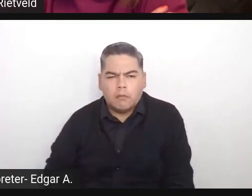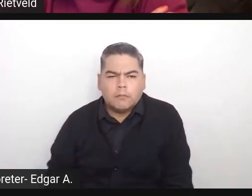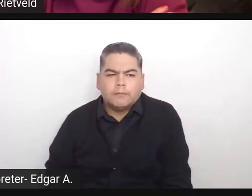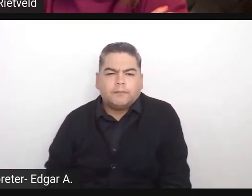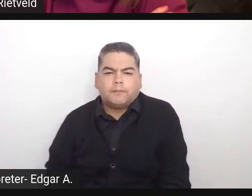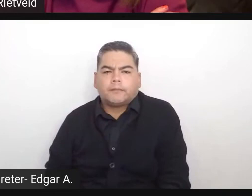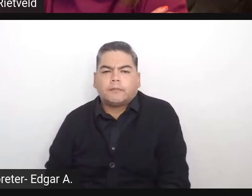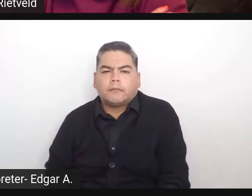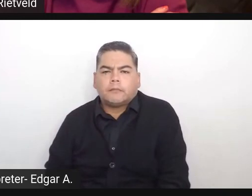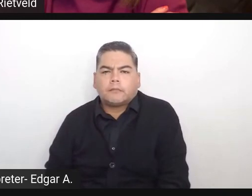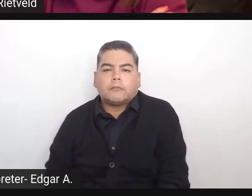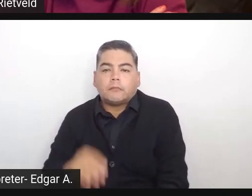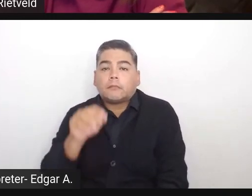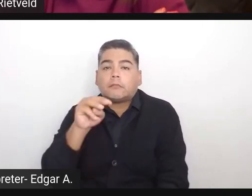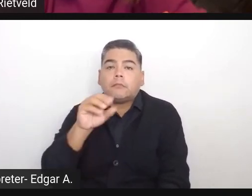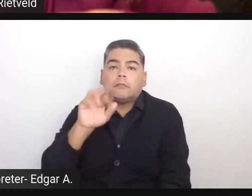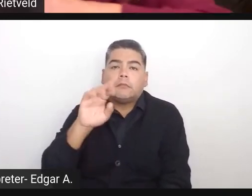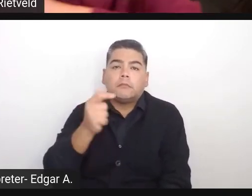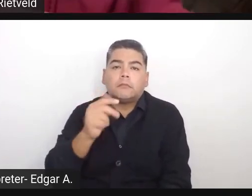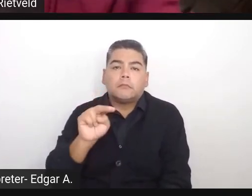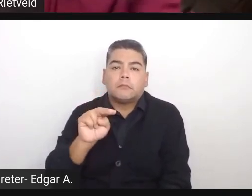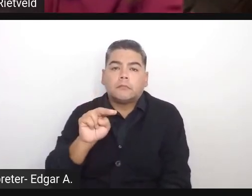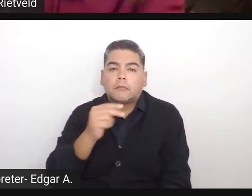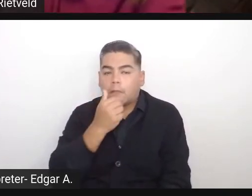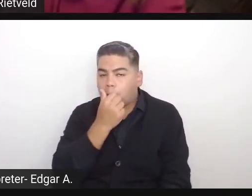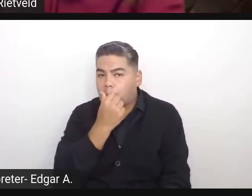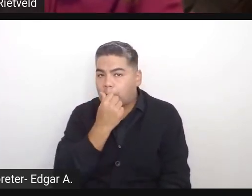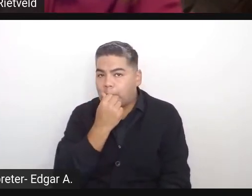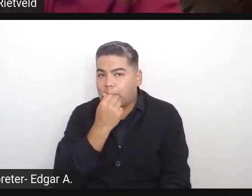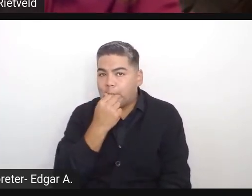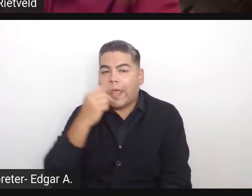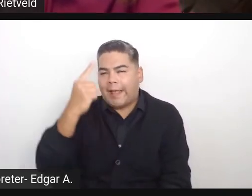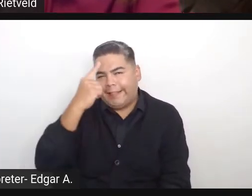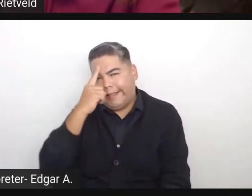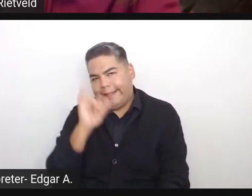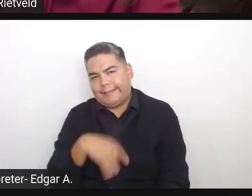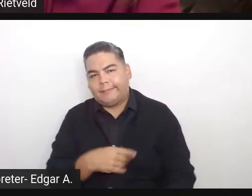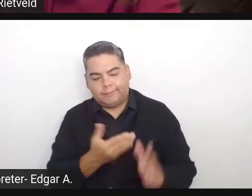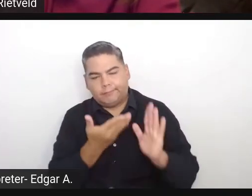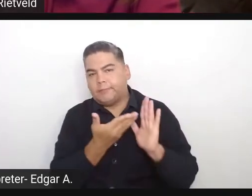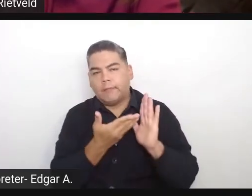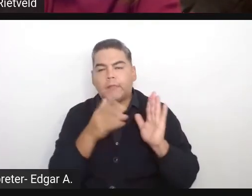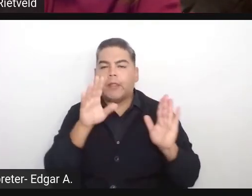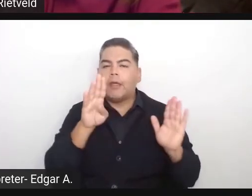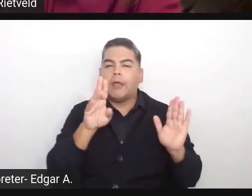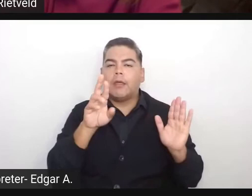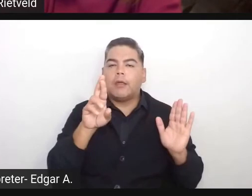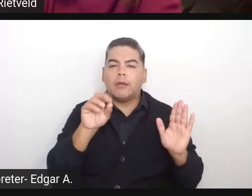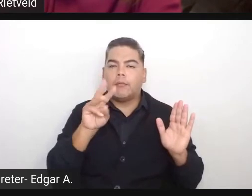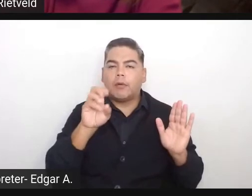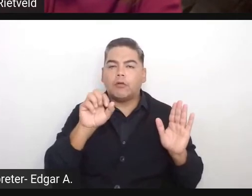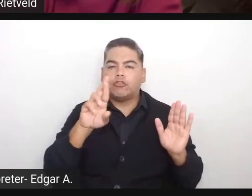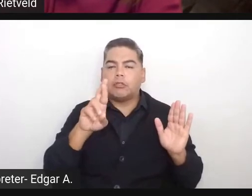I think that's mostly browser behavior. Over the past few years, browsers have gotten a lot better--